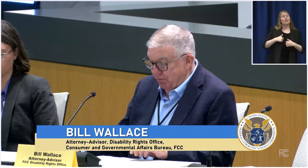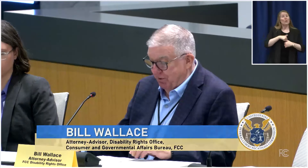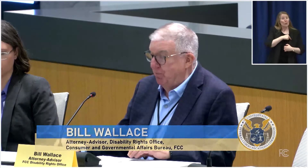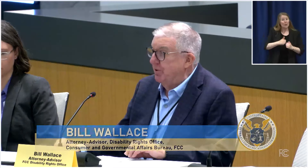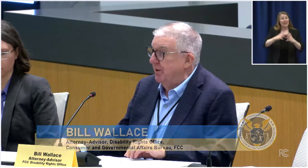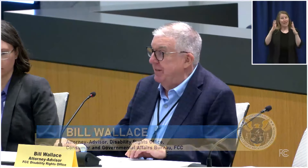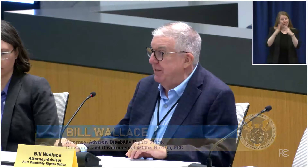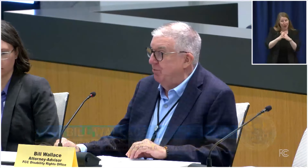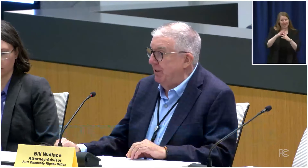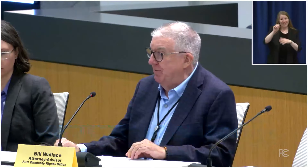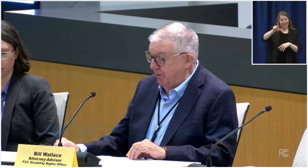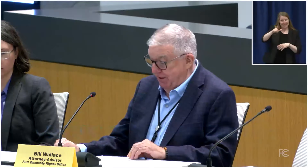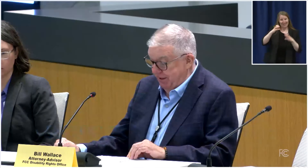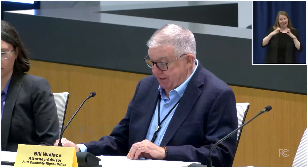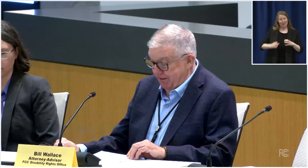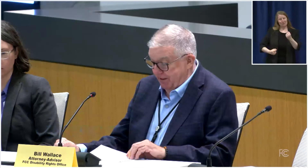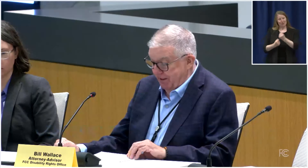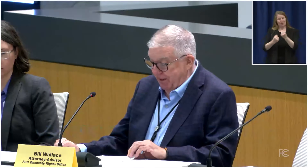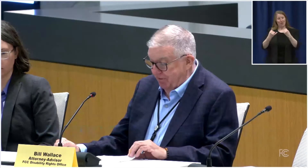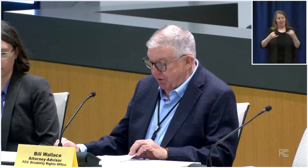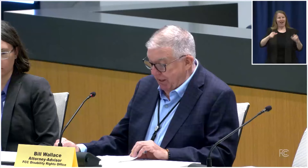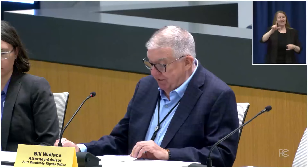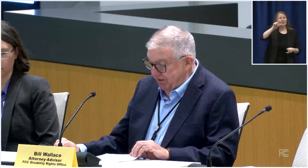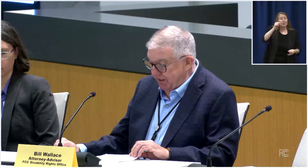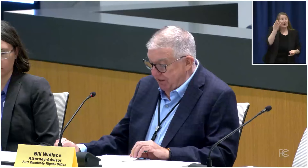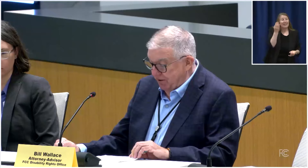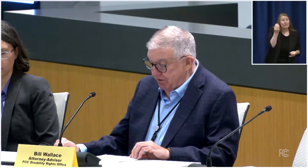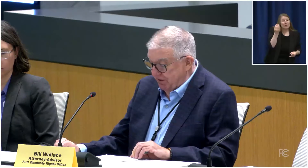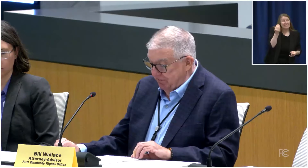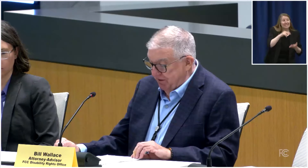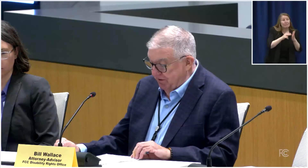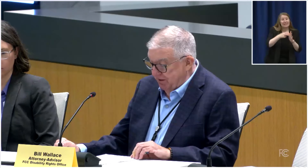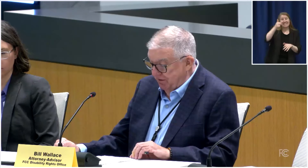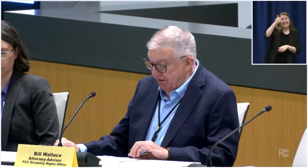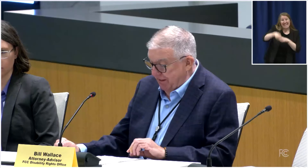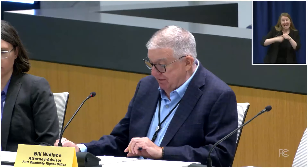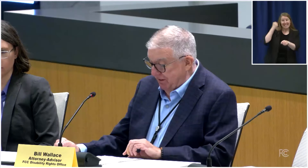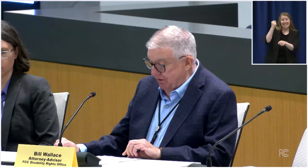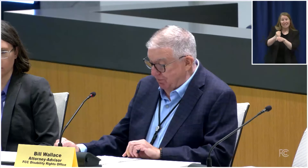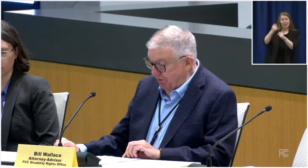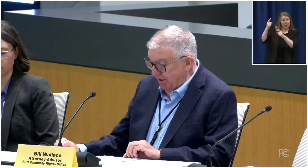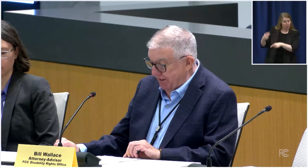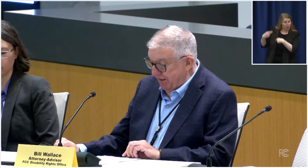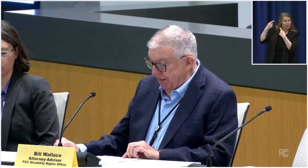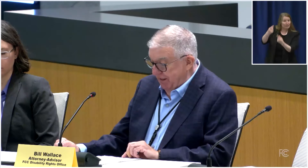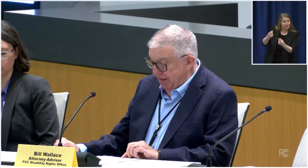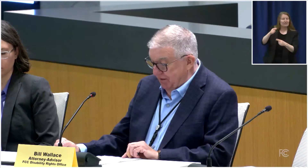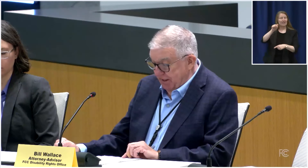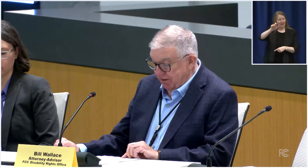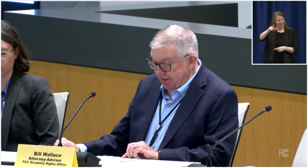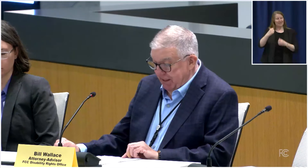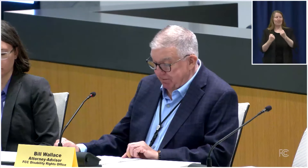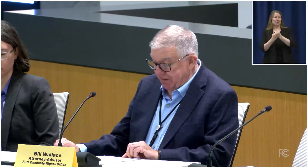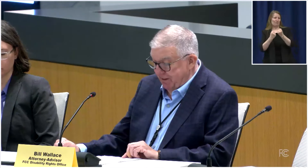AGENCY TO SIGN DIRECTLY TO EACH OTHER DVC CAN HELP FACILITATE EFFECTIVE COMMUNICATION FOR INDIVIDUALS WITH HEARING AND SPEECH DISABILITIES WHO USE